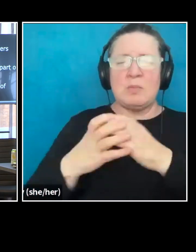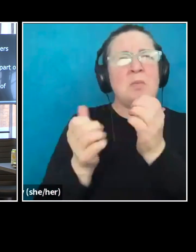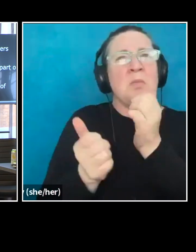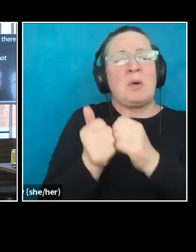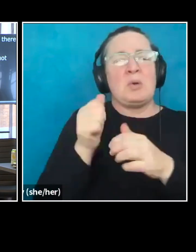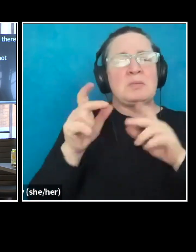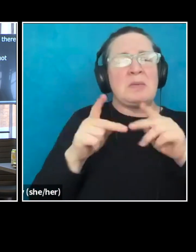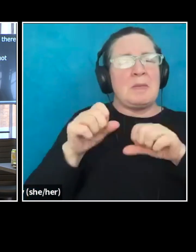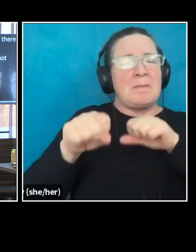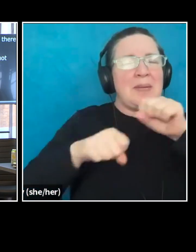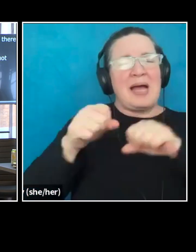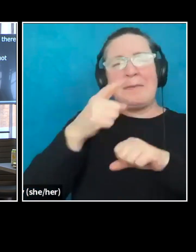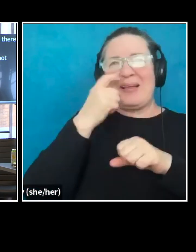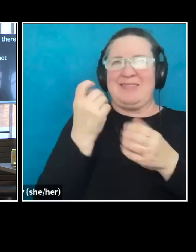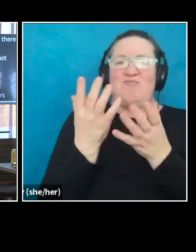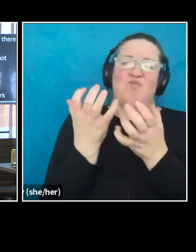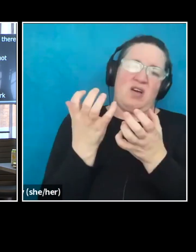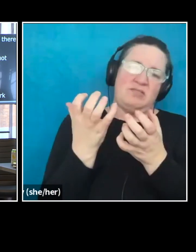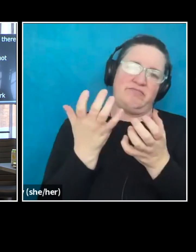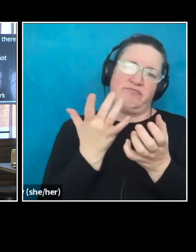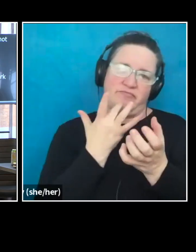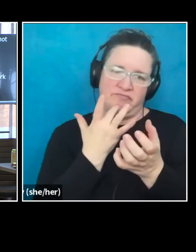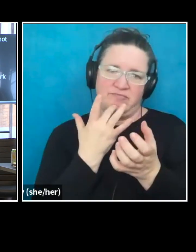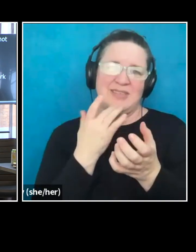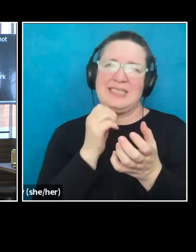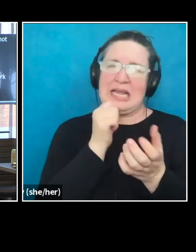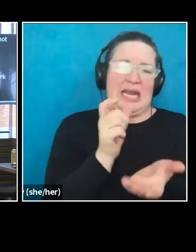together is really important, but I think it's important too for some of these groups that are